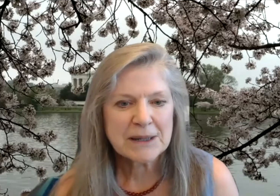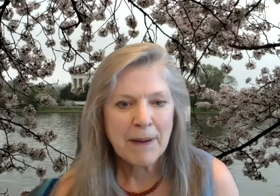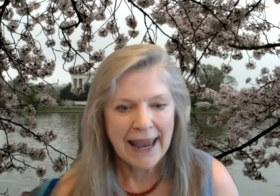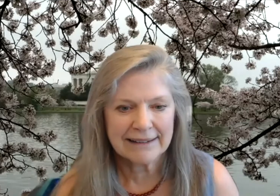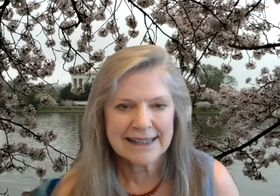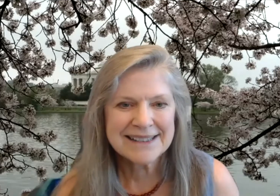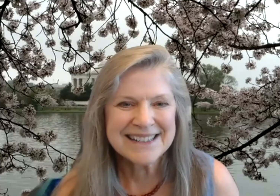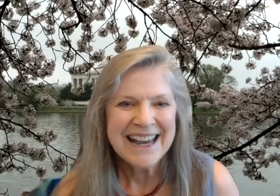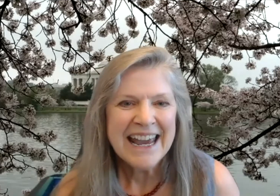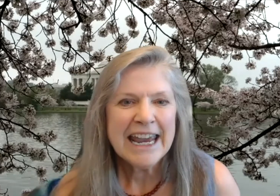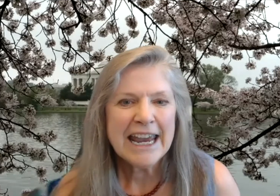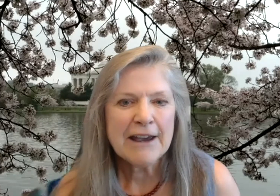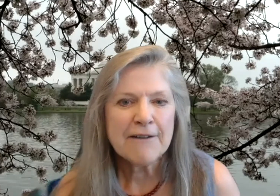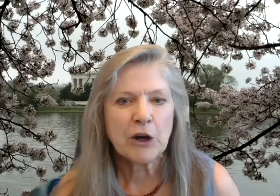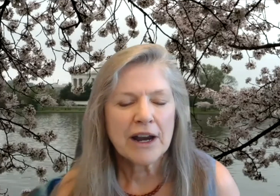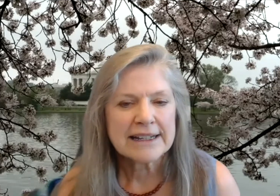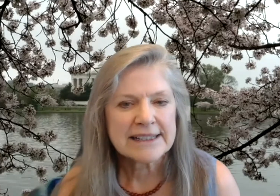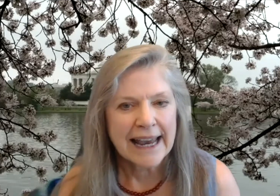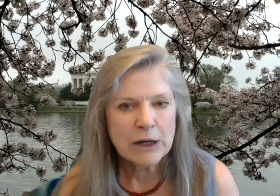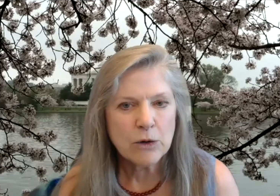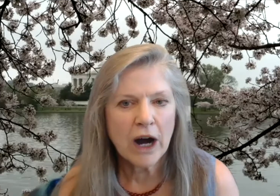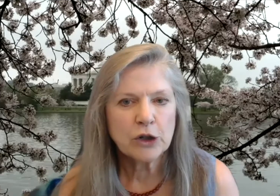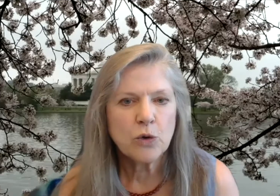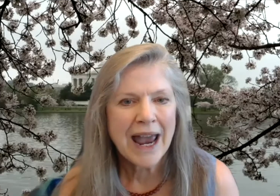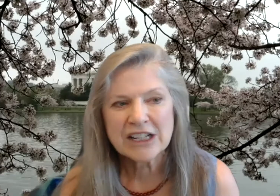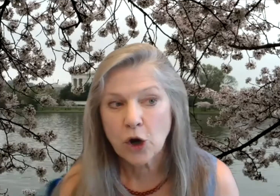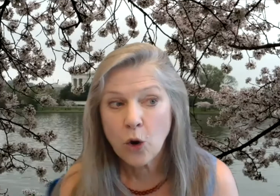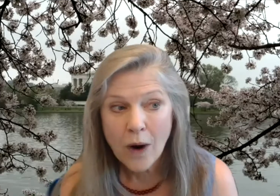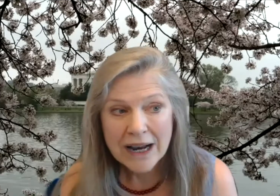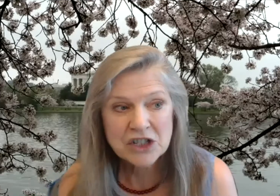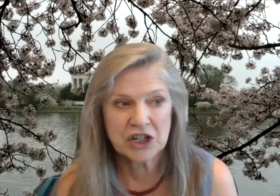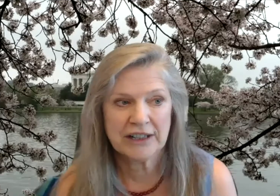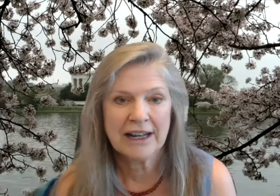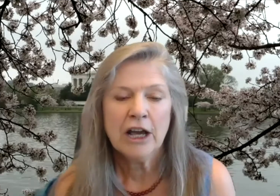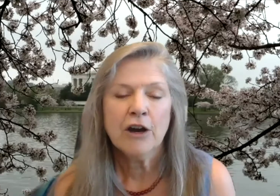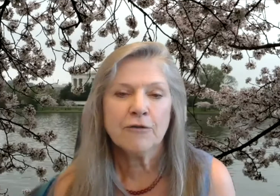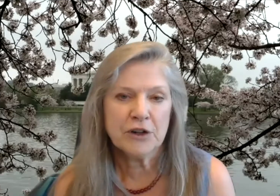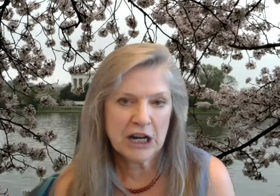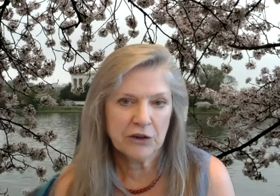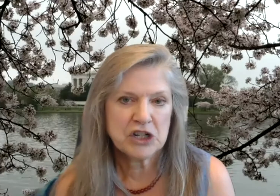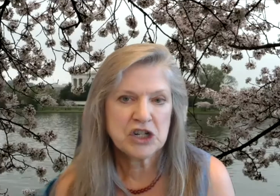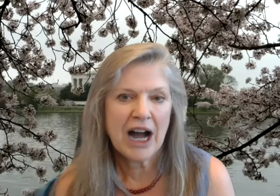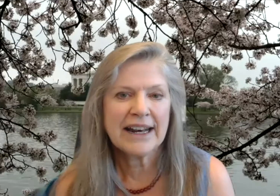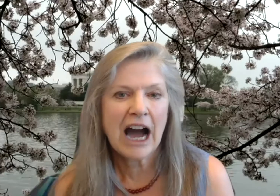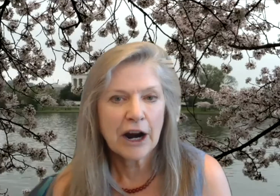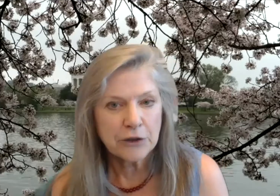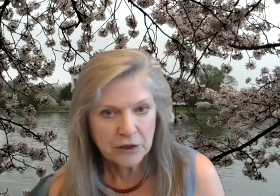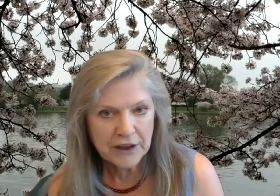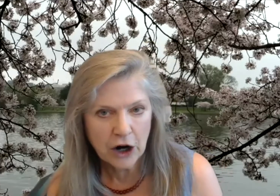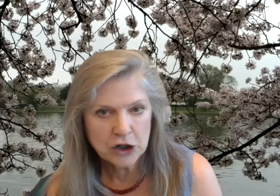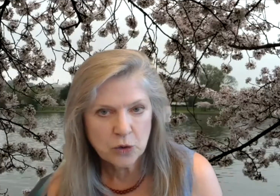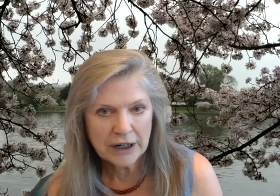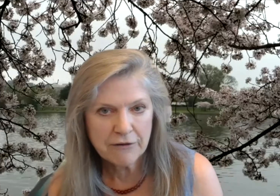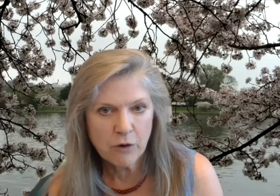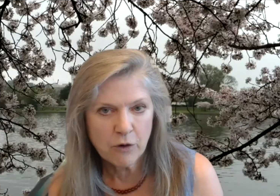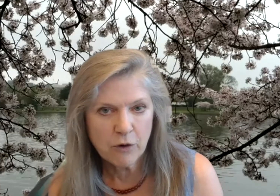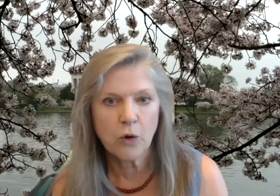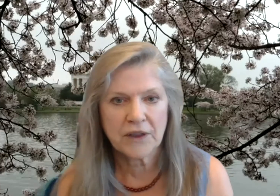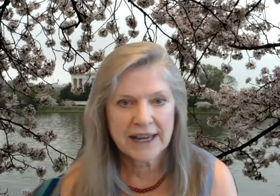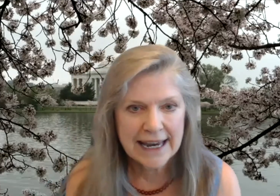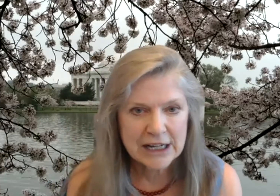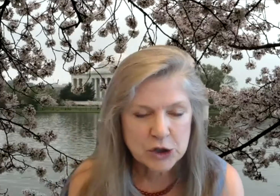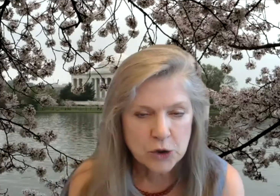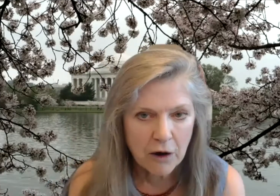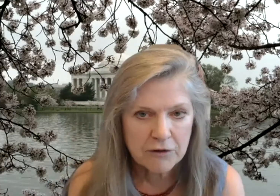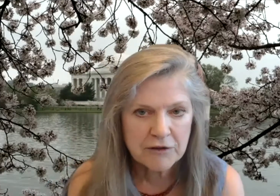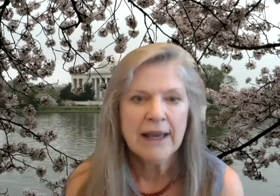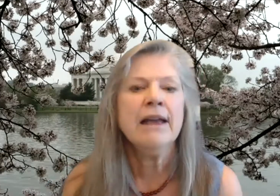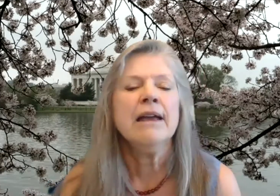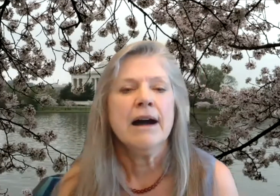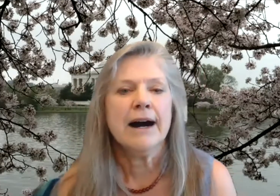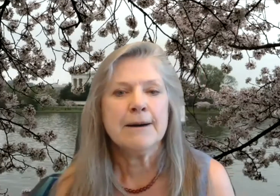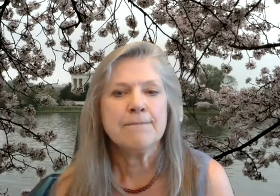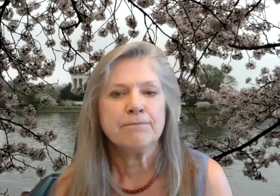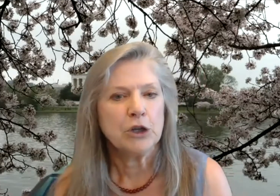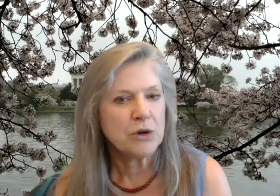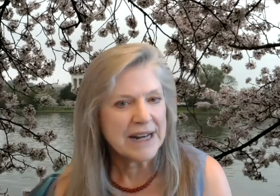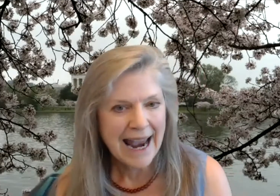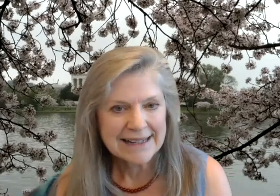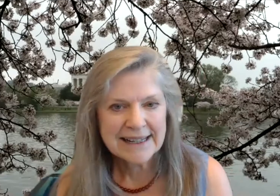is a panelist. If anyone has a question for Neeraj on either the R24 or K12 you can ask